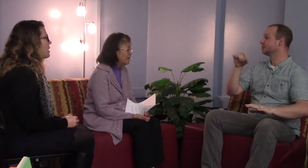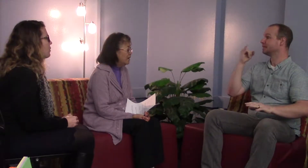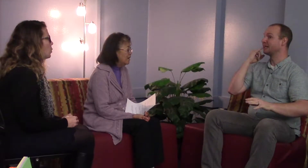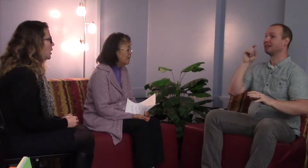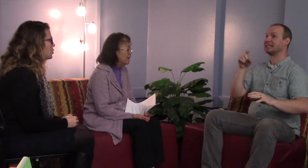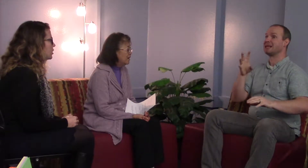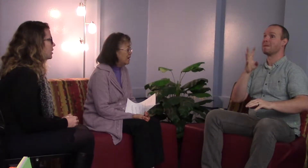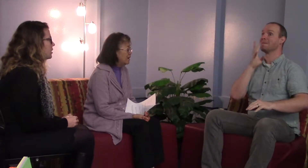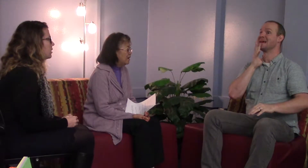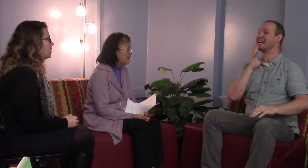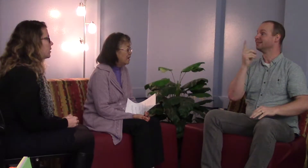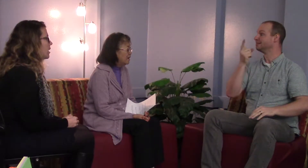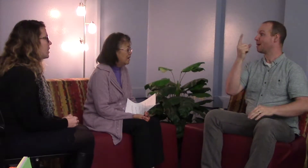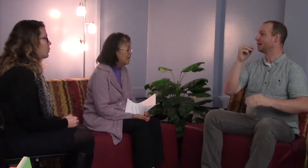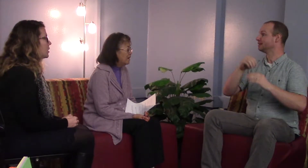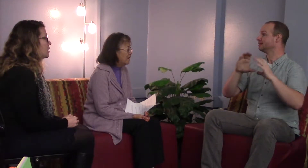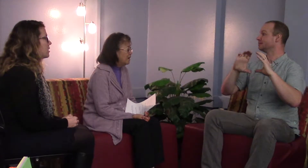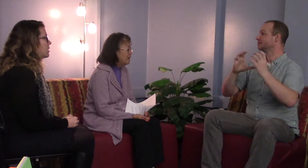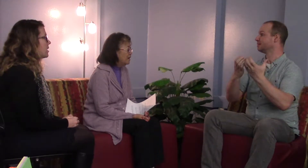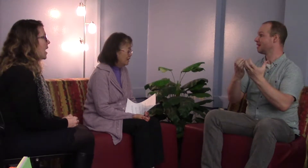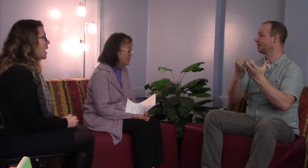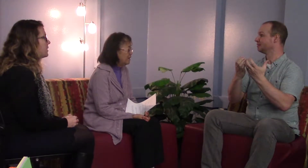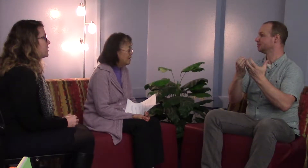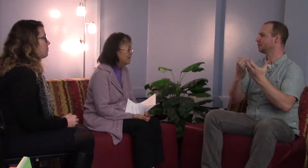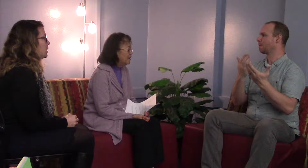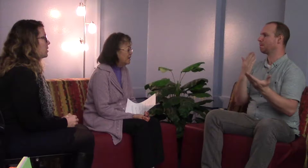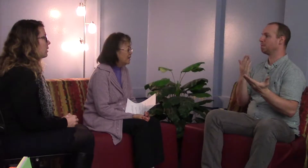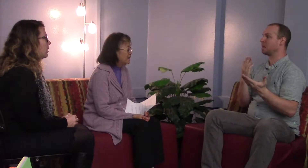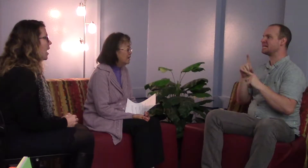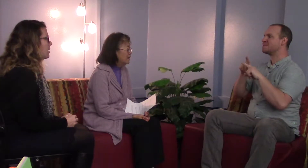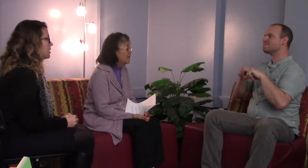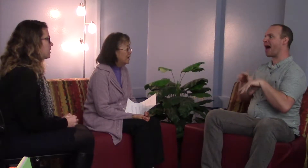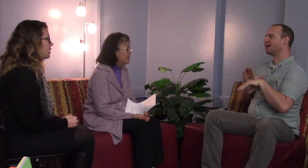if they have a question and they want to add something to the class.